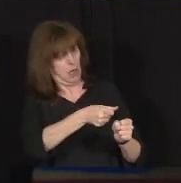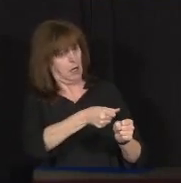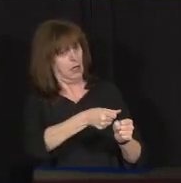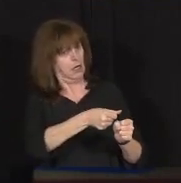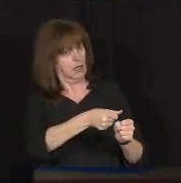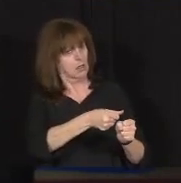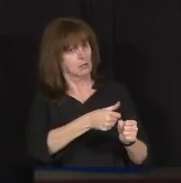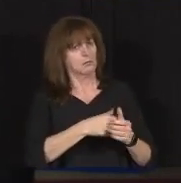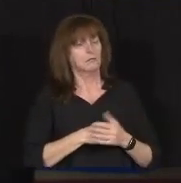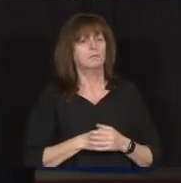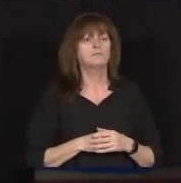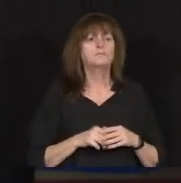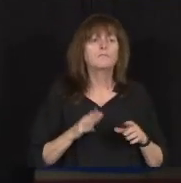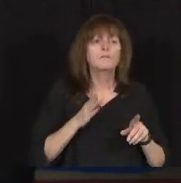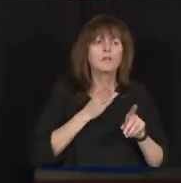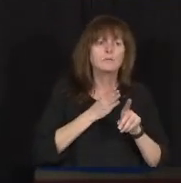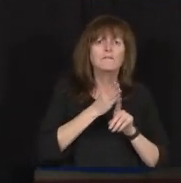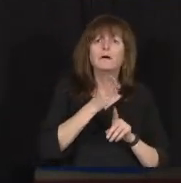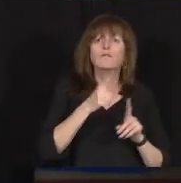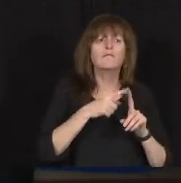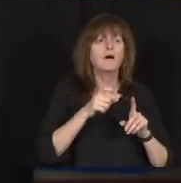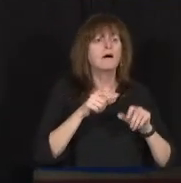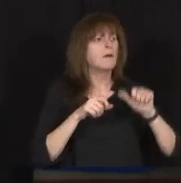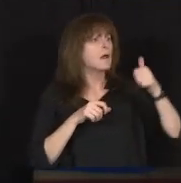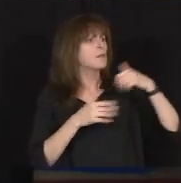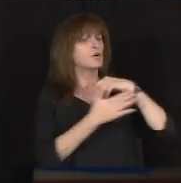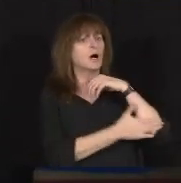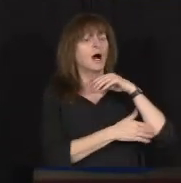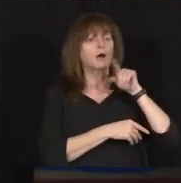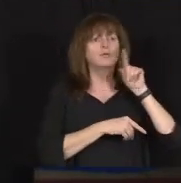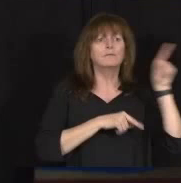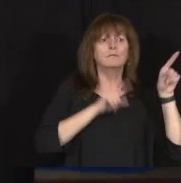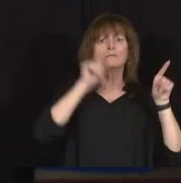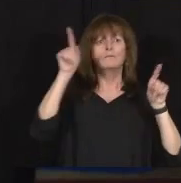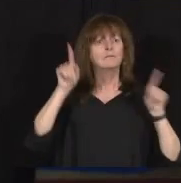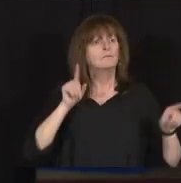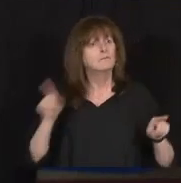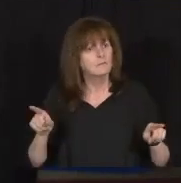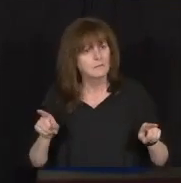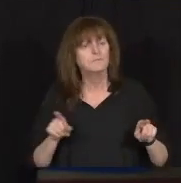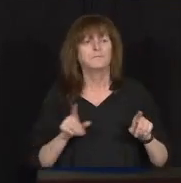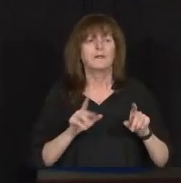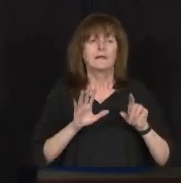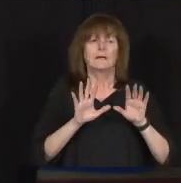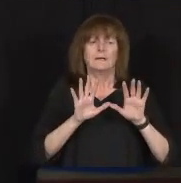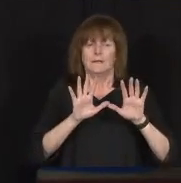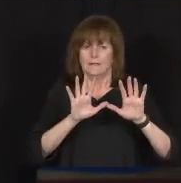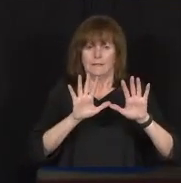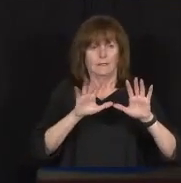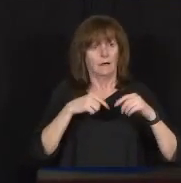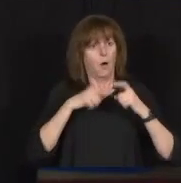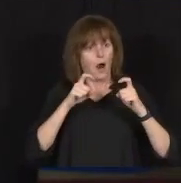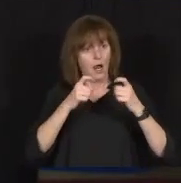jurisdictions, t hat of course, we are going to have to match that with the appropriate skill level